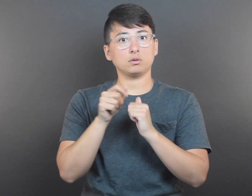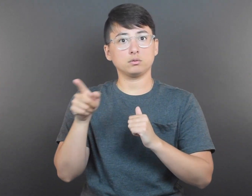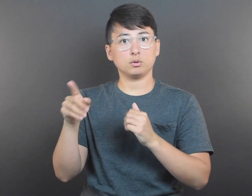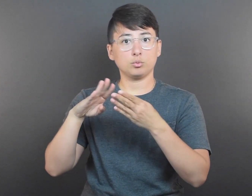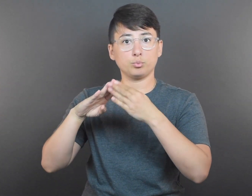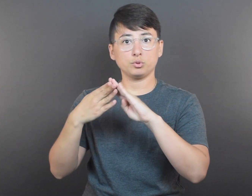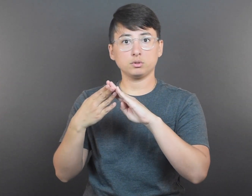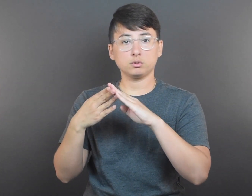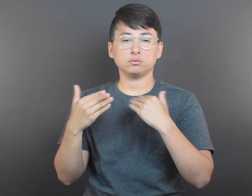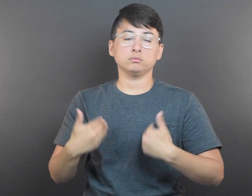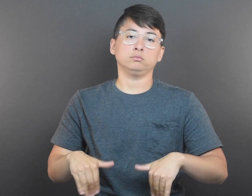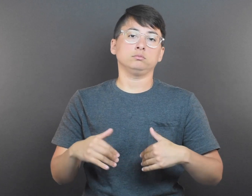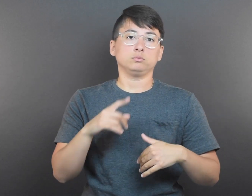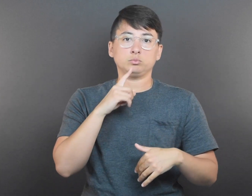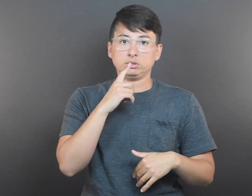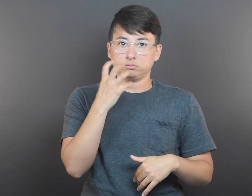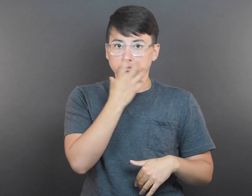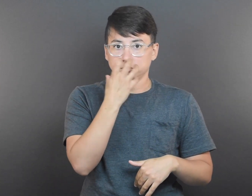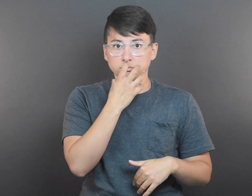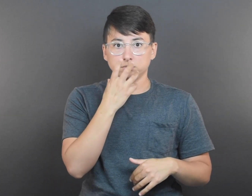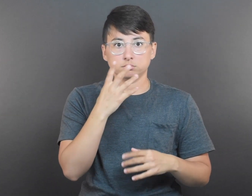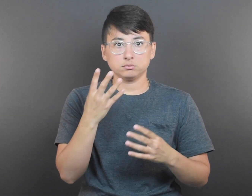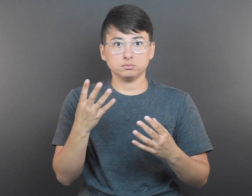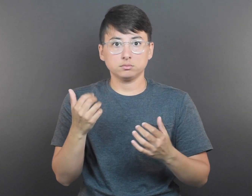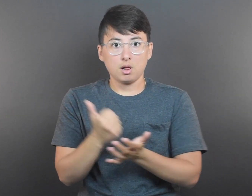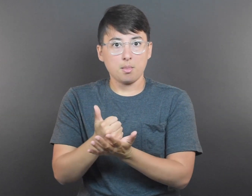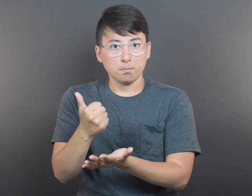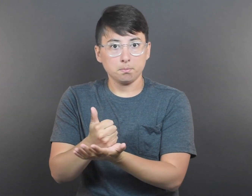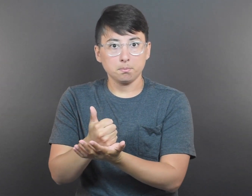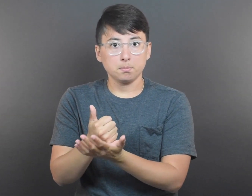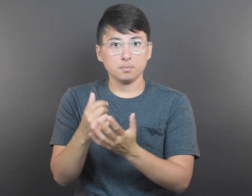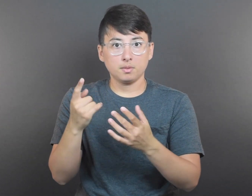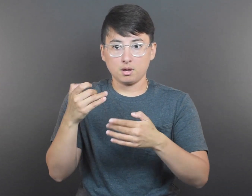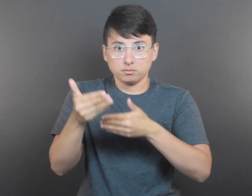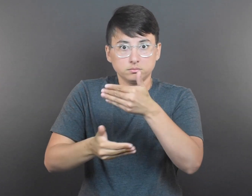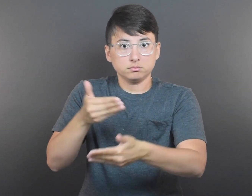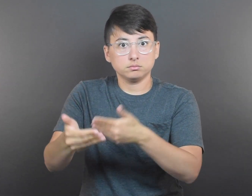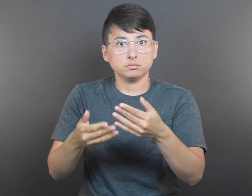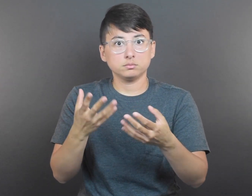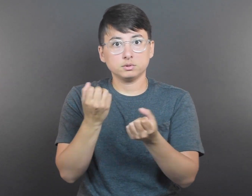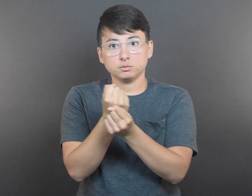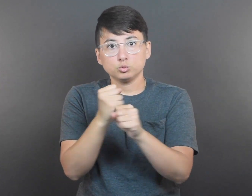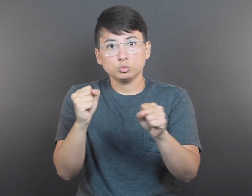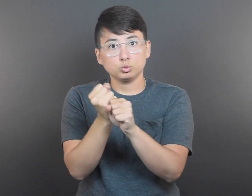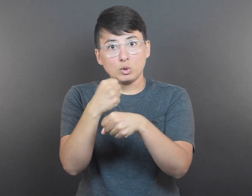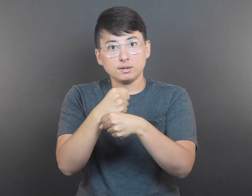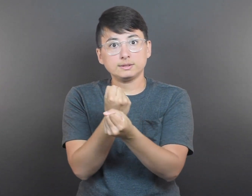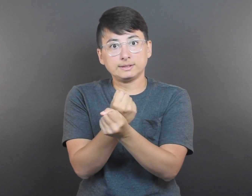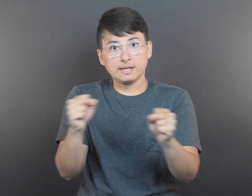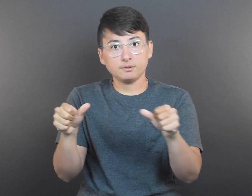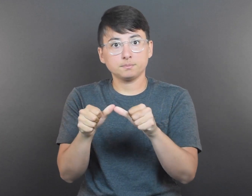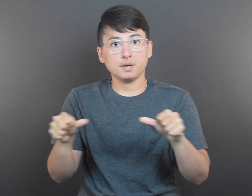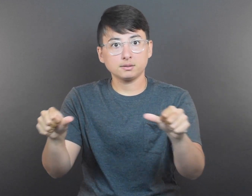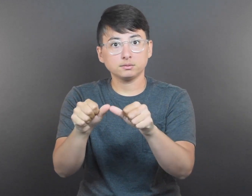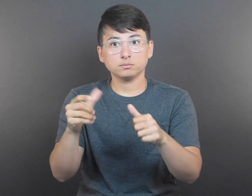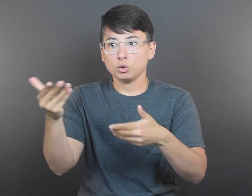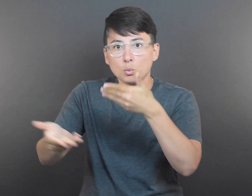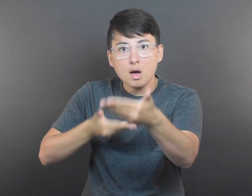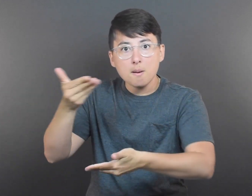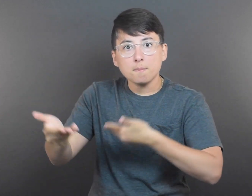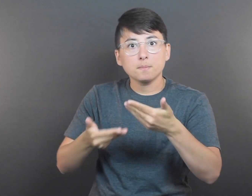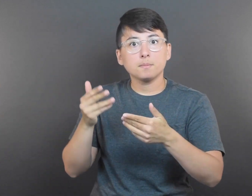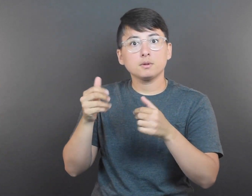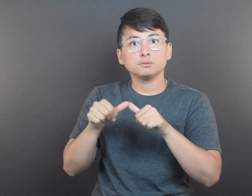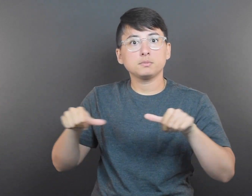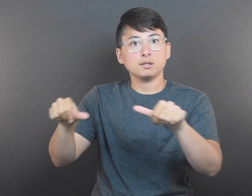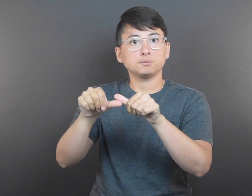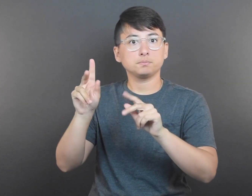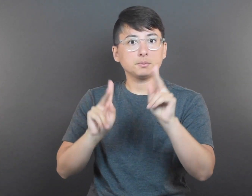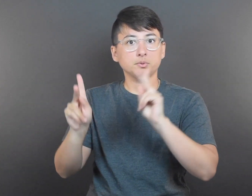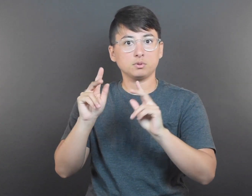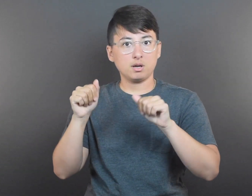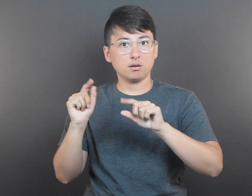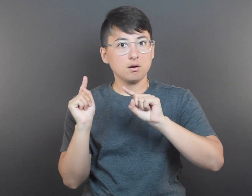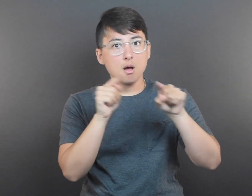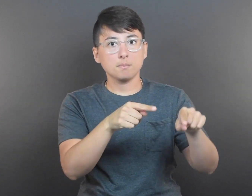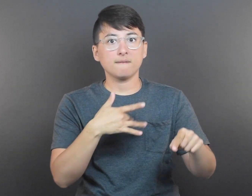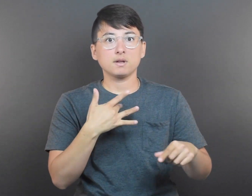helpful in creating a safe and welcoming space for community members coming in to get vaccinated.